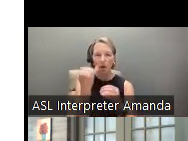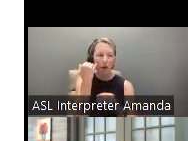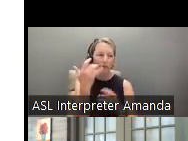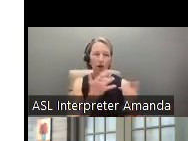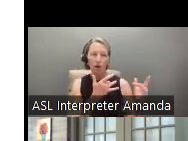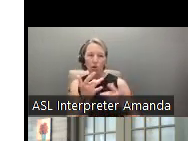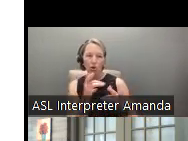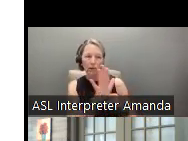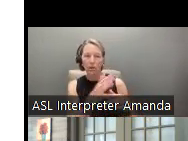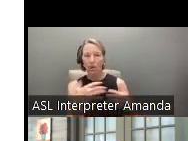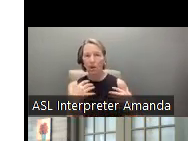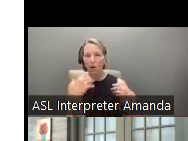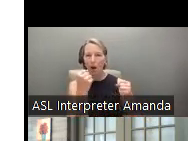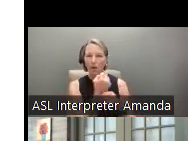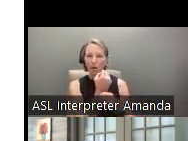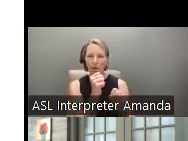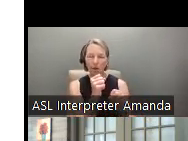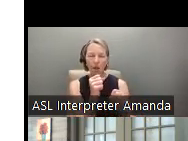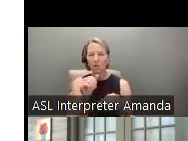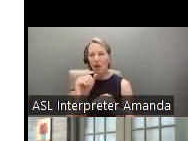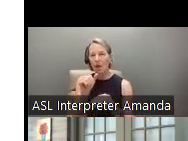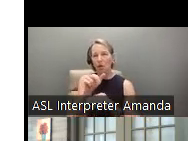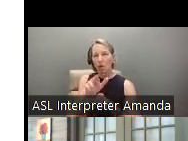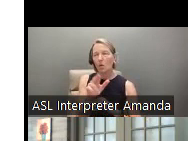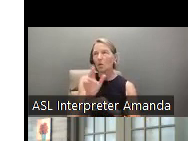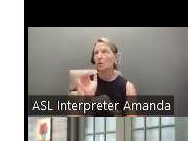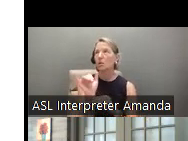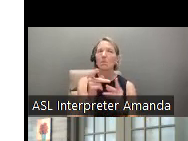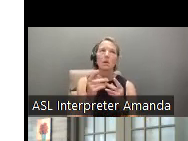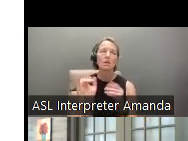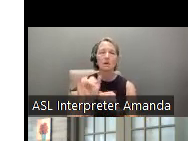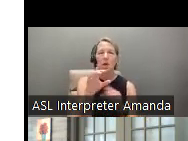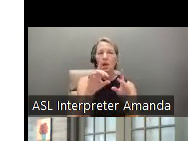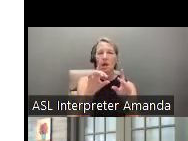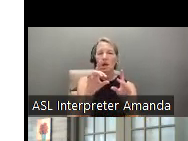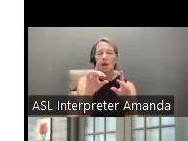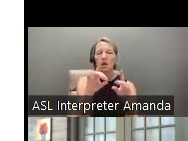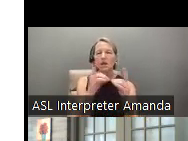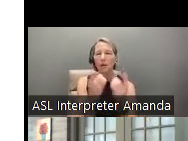and safety there may be a referral made to such agencies as the depart Department of Health and